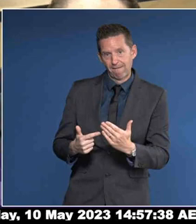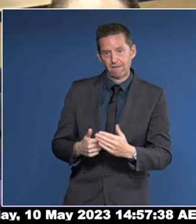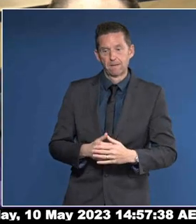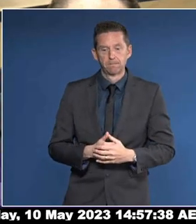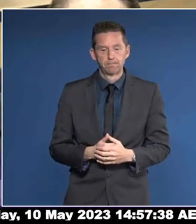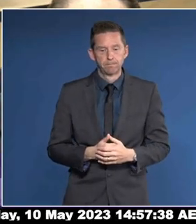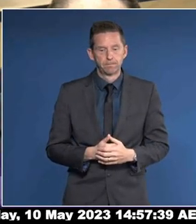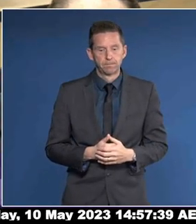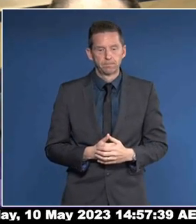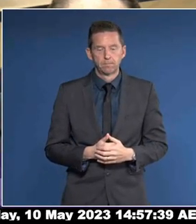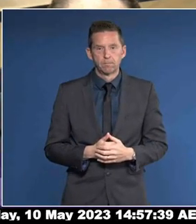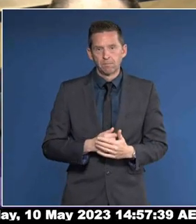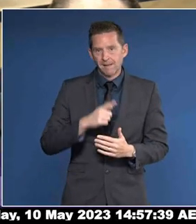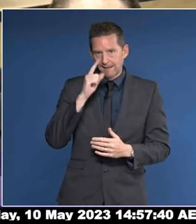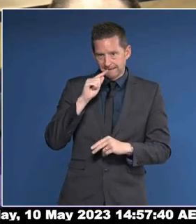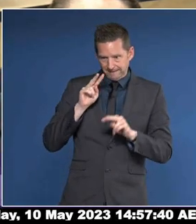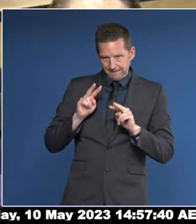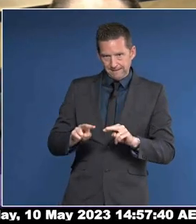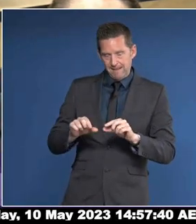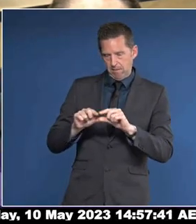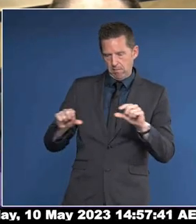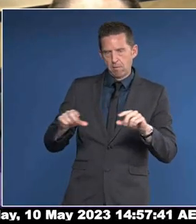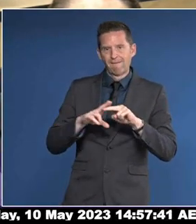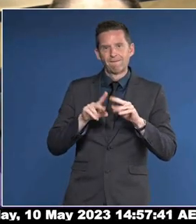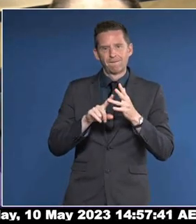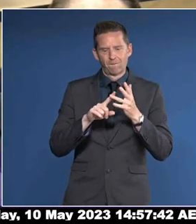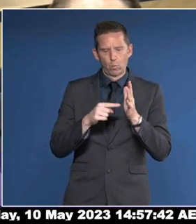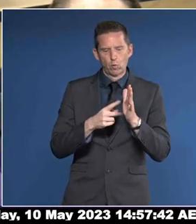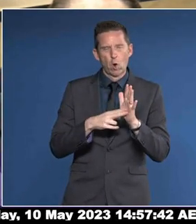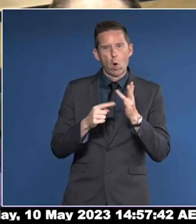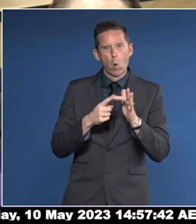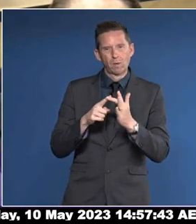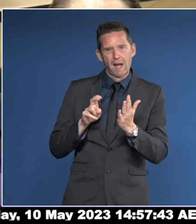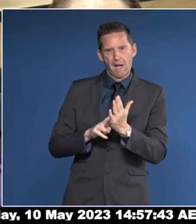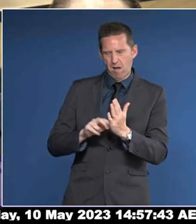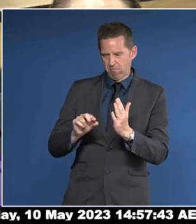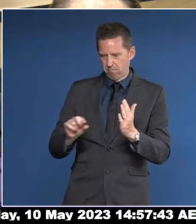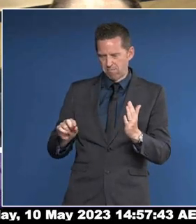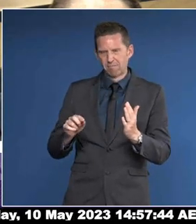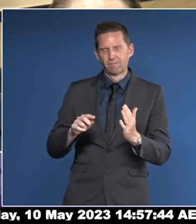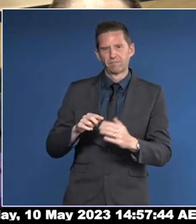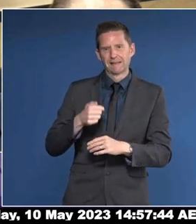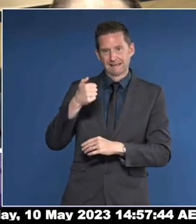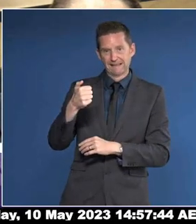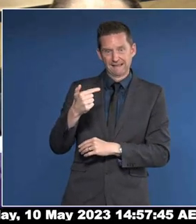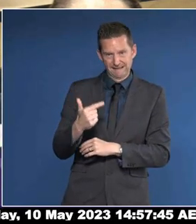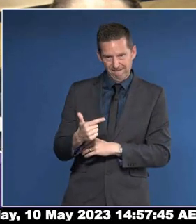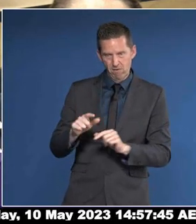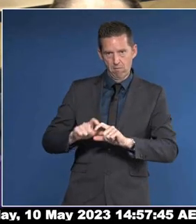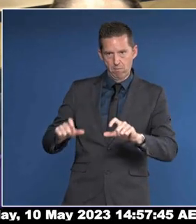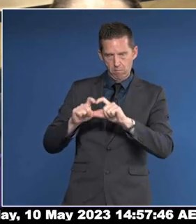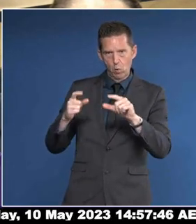see there a footnote also at 6 and 7, and they refer to documents that you've read; is